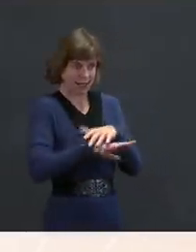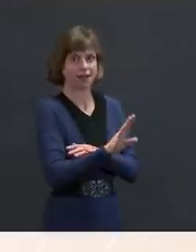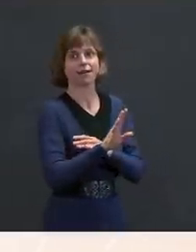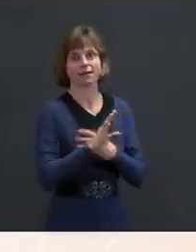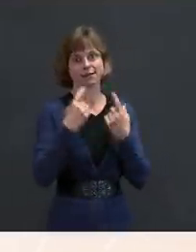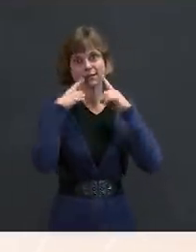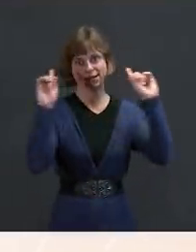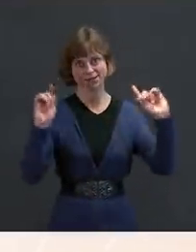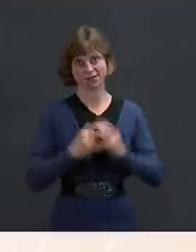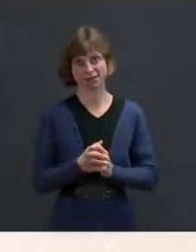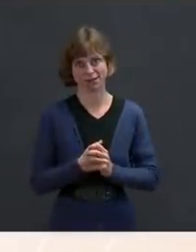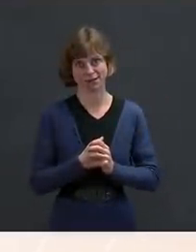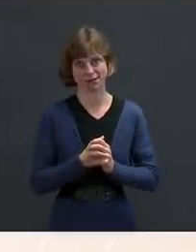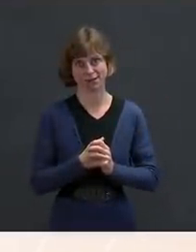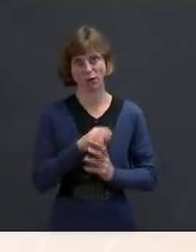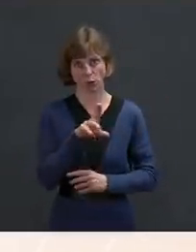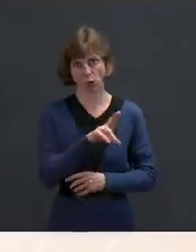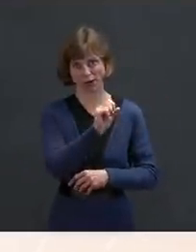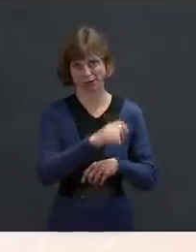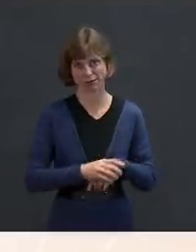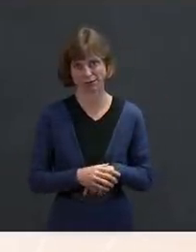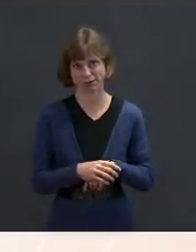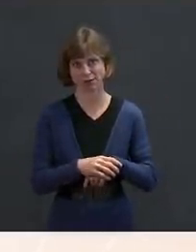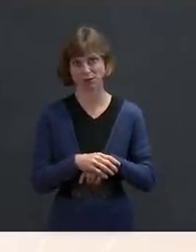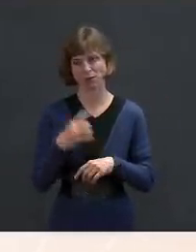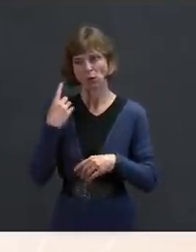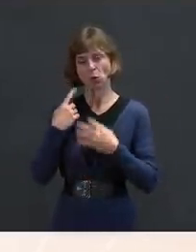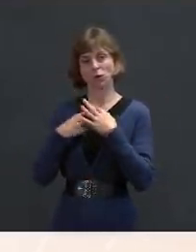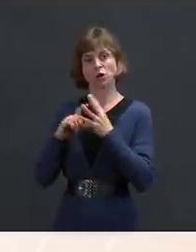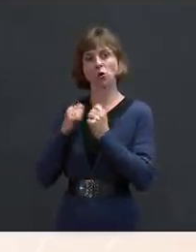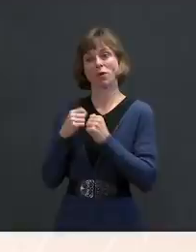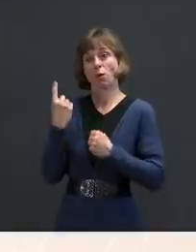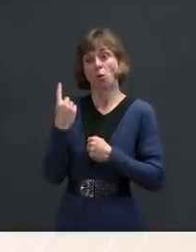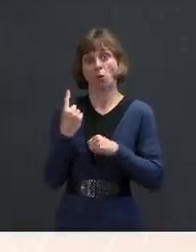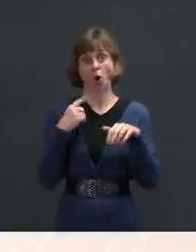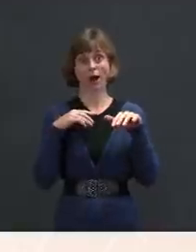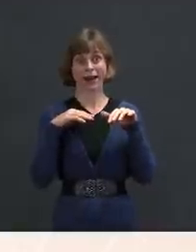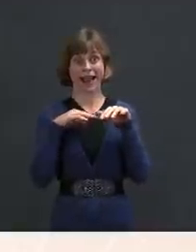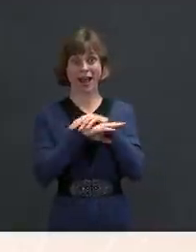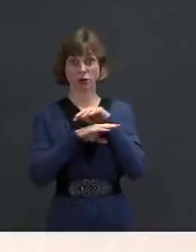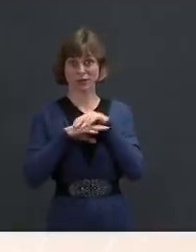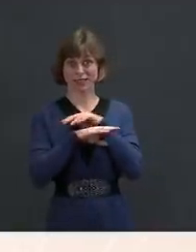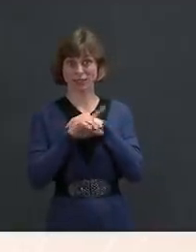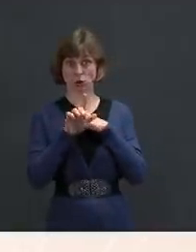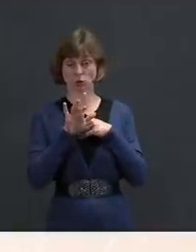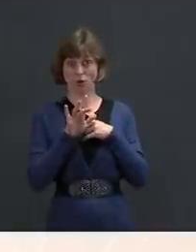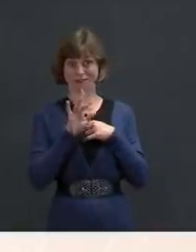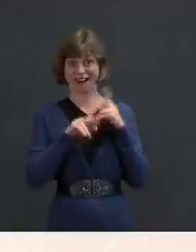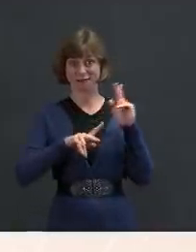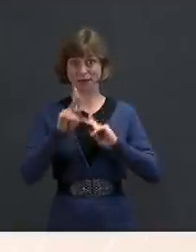We started with one port and 25 individuals a day. We are now at three ports,